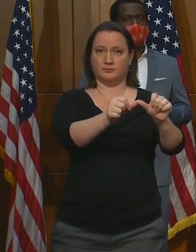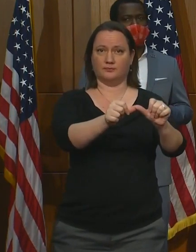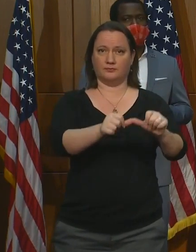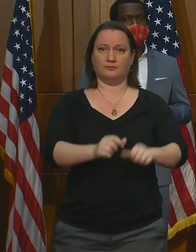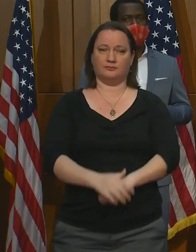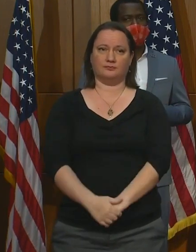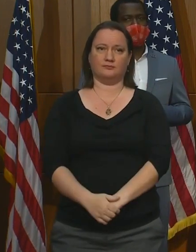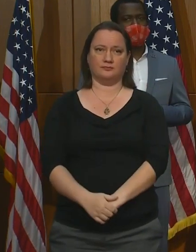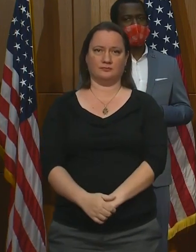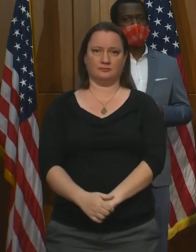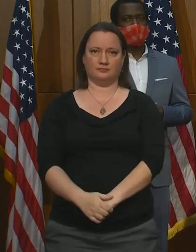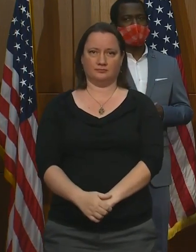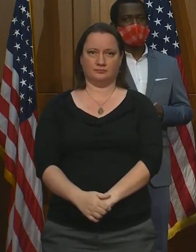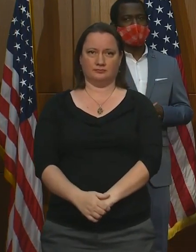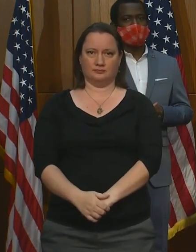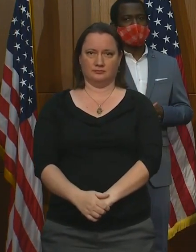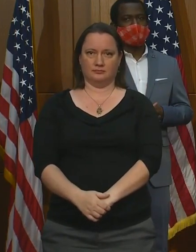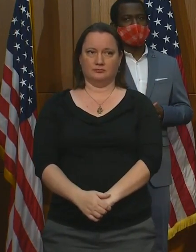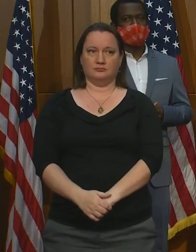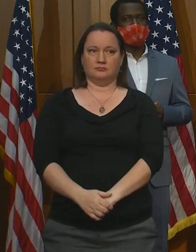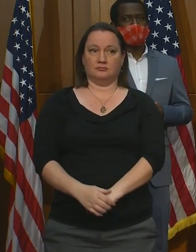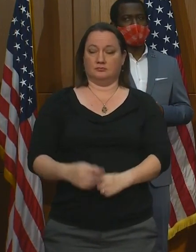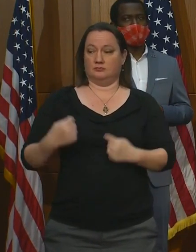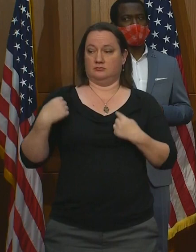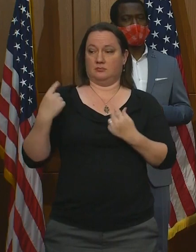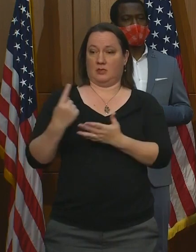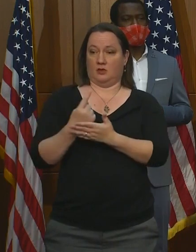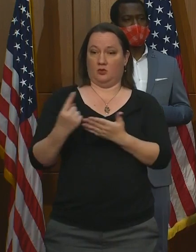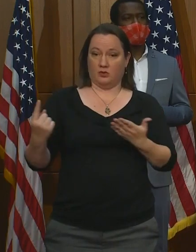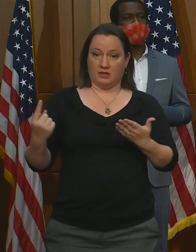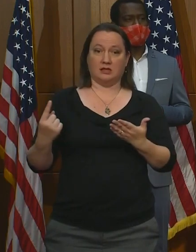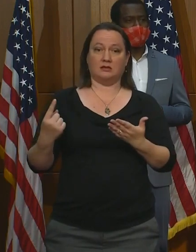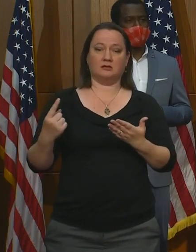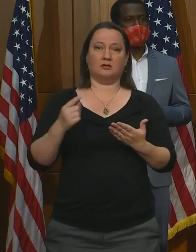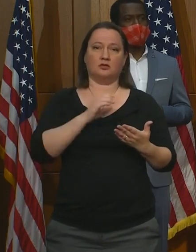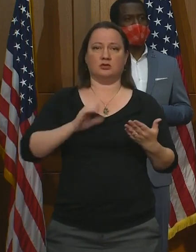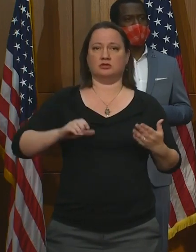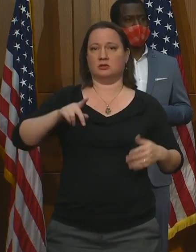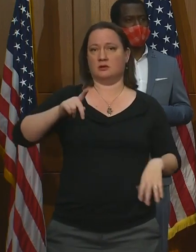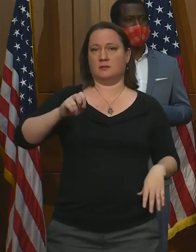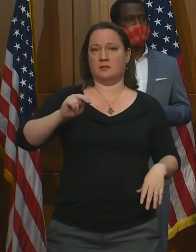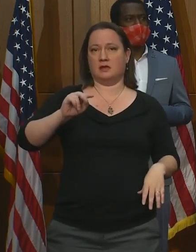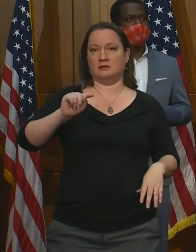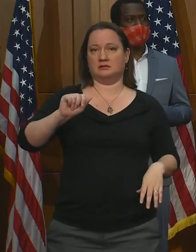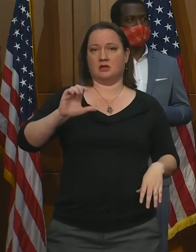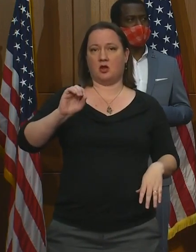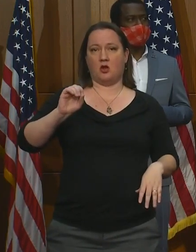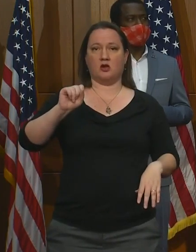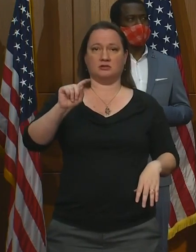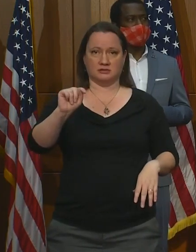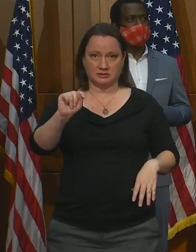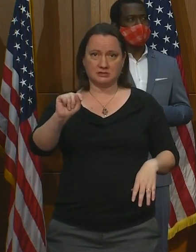CONTINUE. THIS PAST WEEK WAS